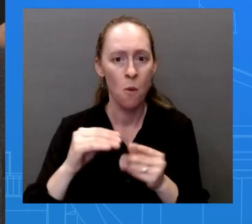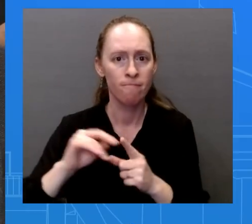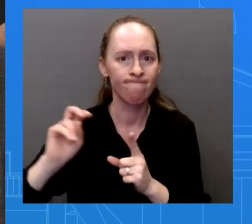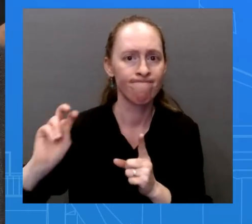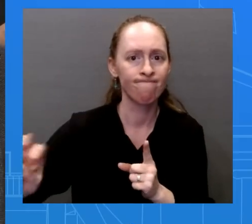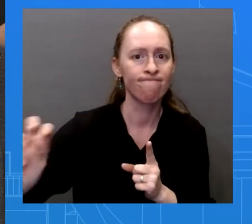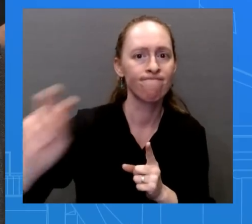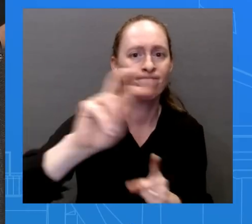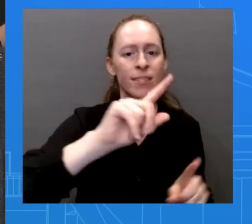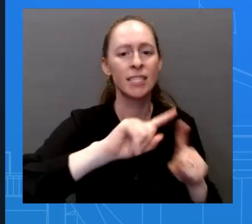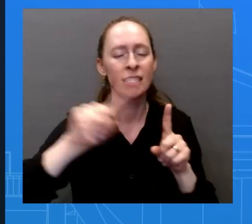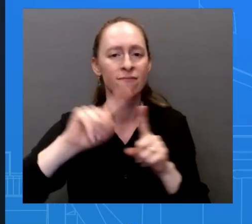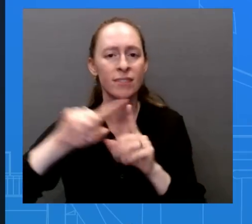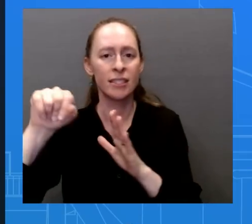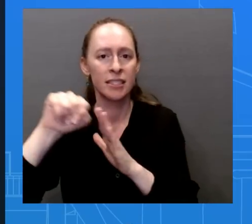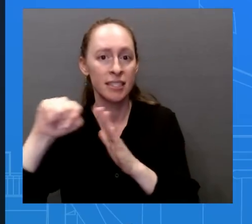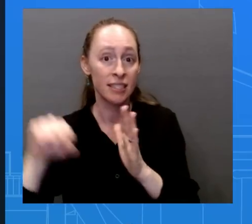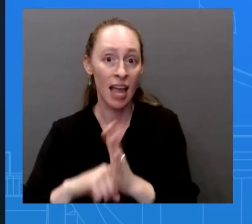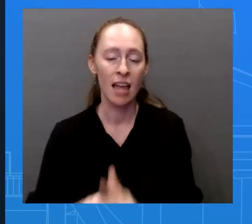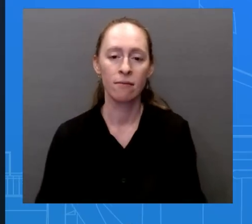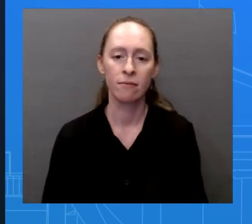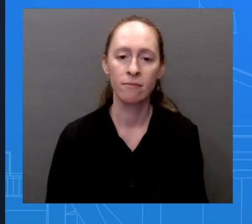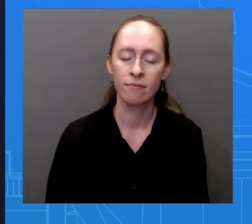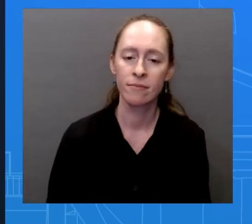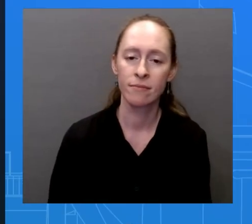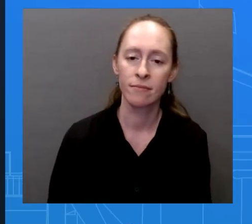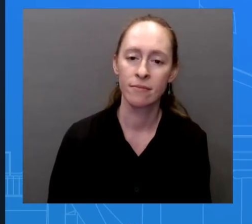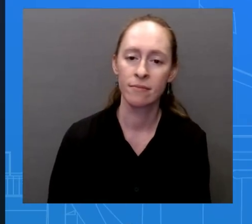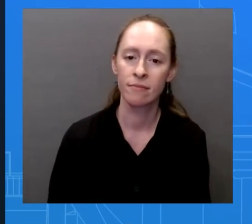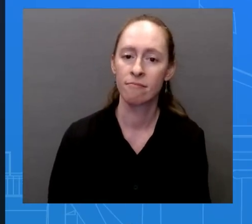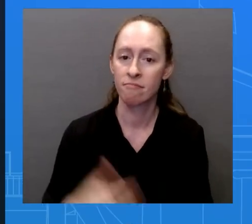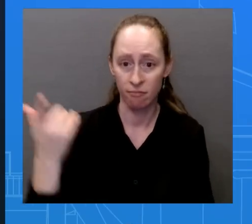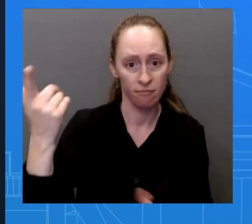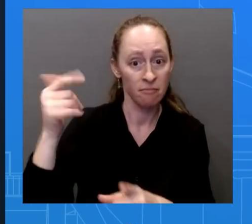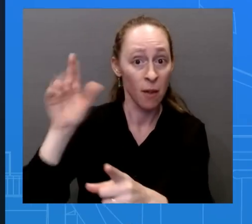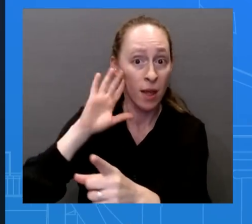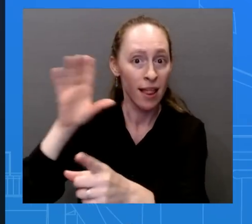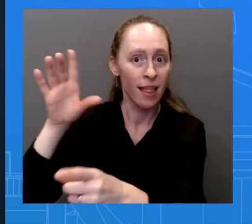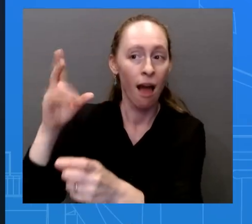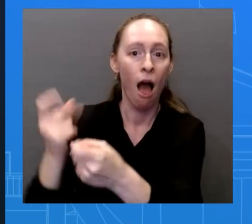Ms. Jean-Pierre: So, as I've said many times, we, here at the White House -- this administration, we respect the Hatch Act.